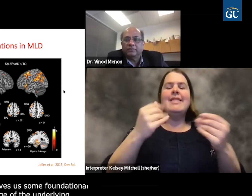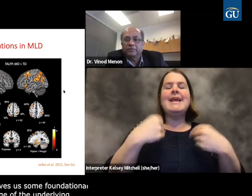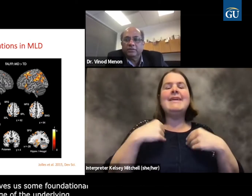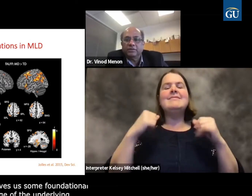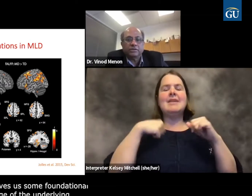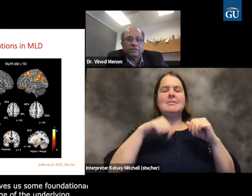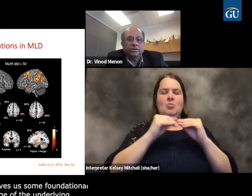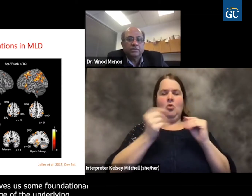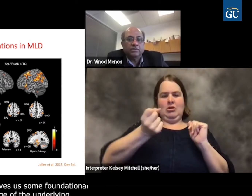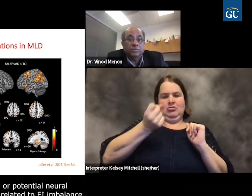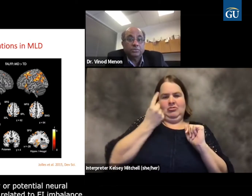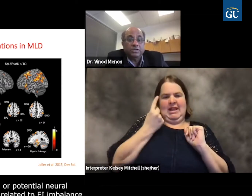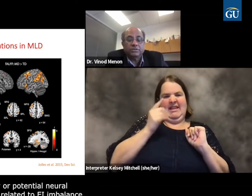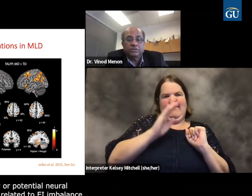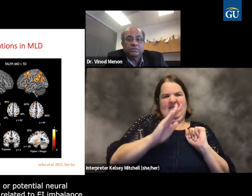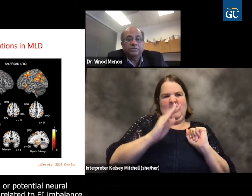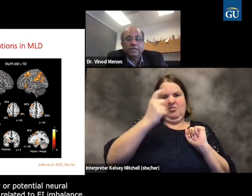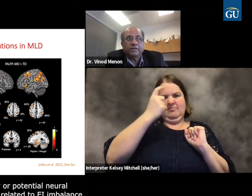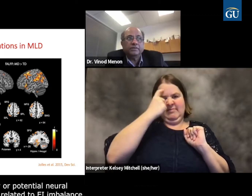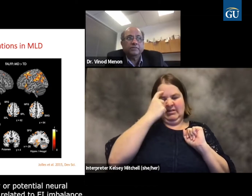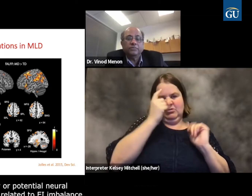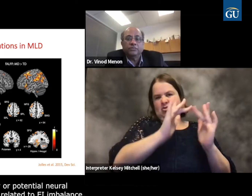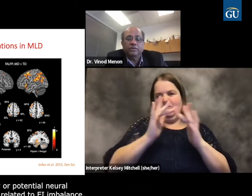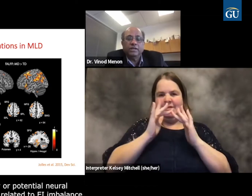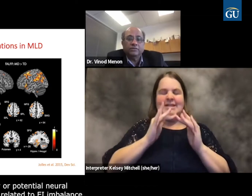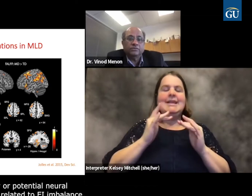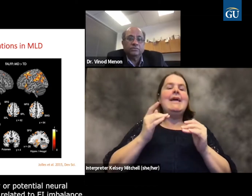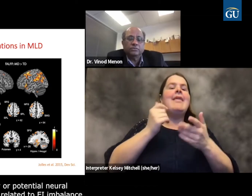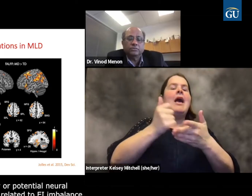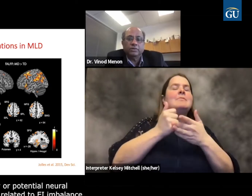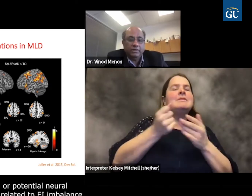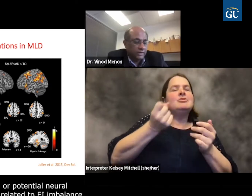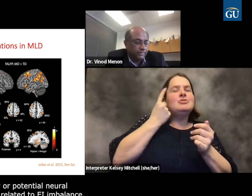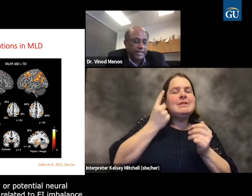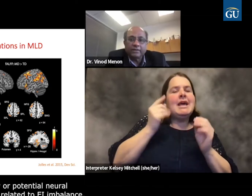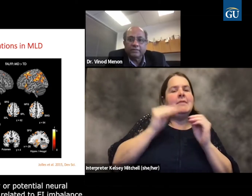knowledge of the underlying circuitry of